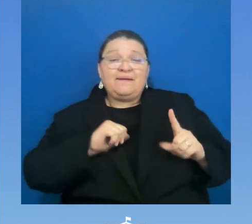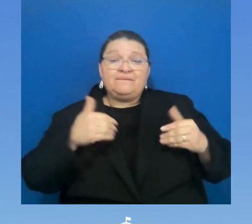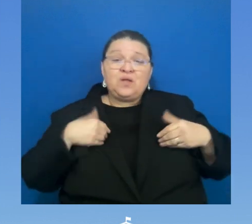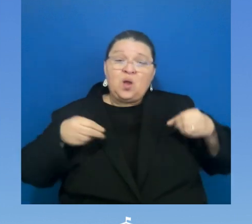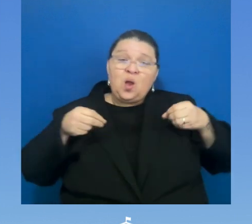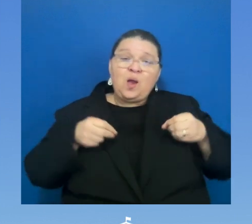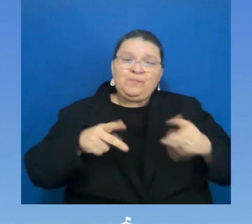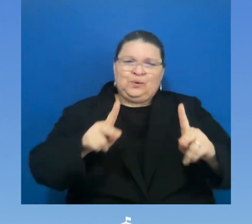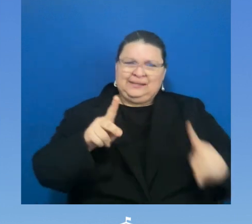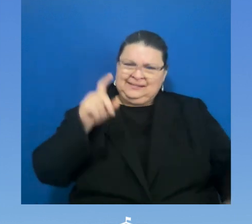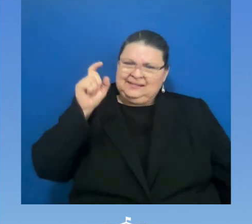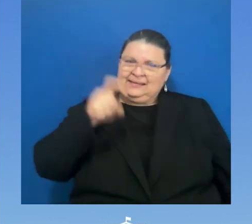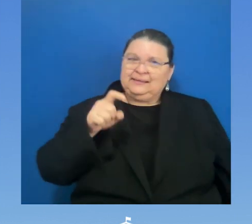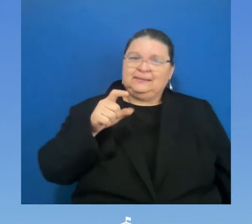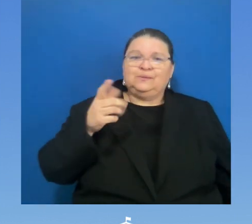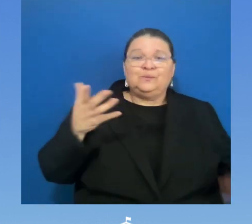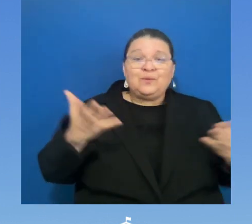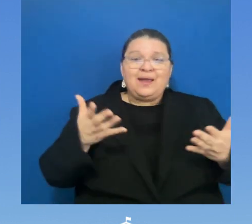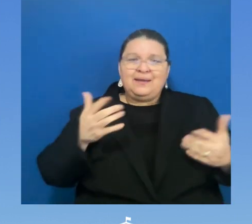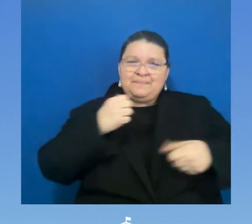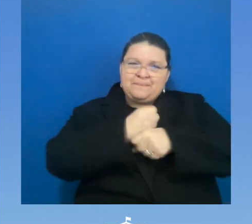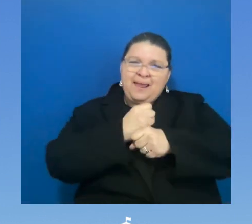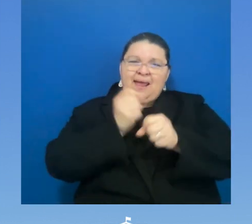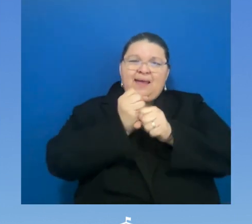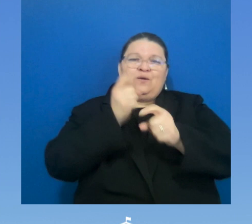and I'd say that it's a call to action for everyone.